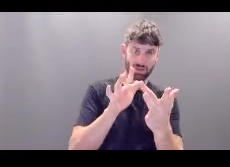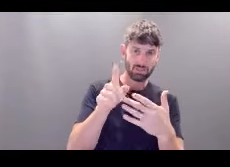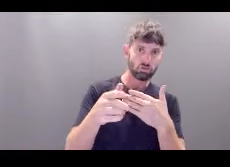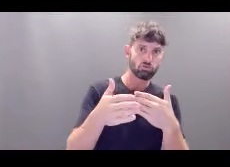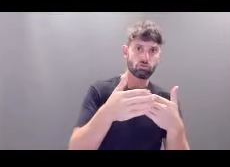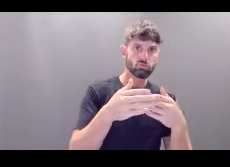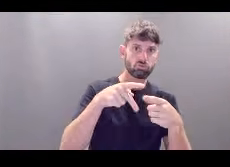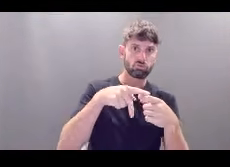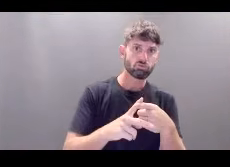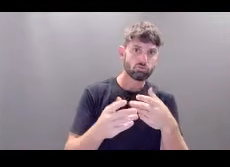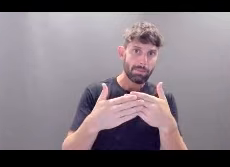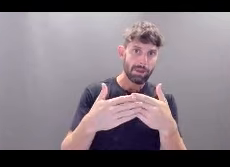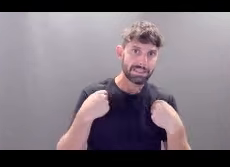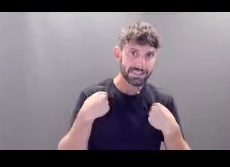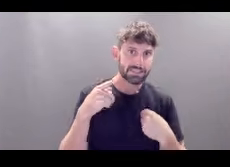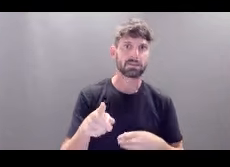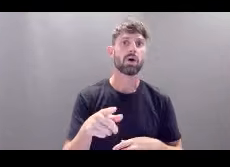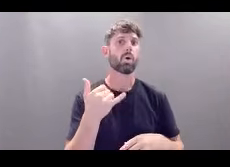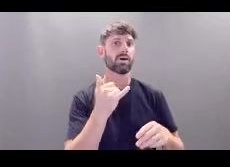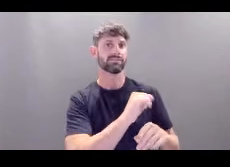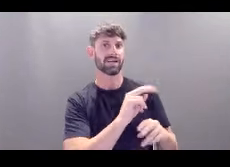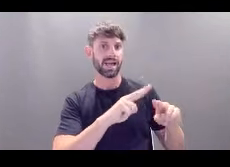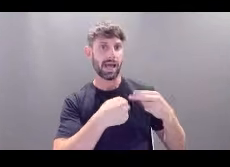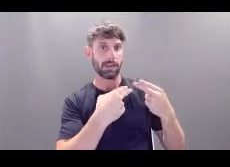whether their families or friends can assist during